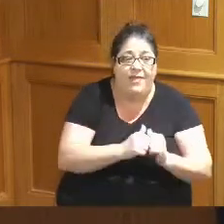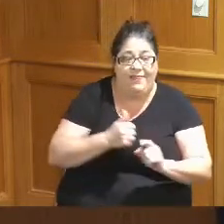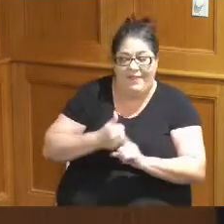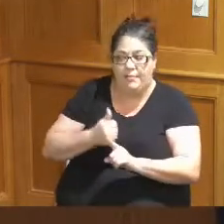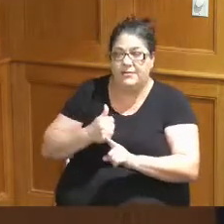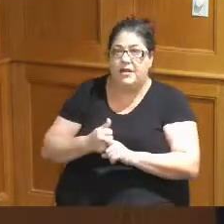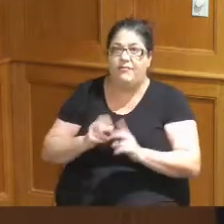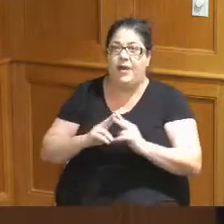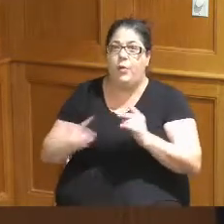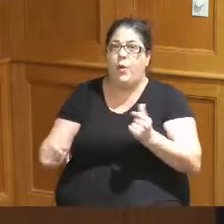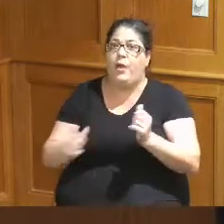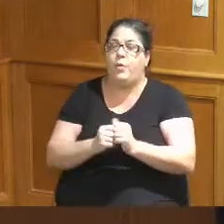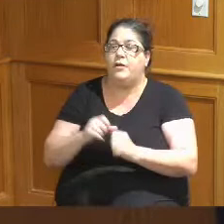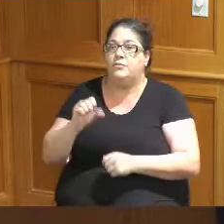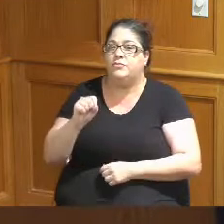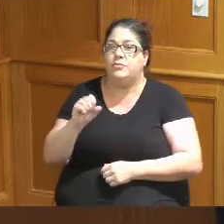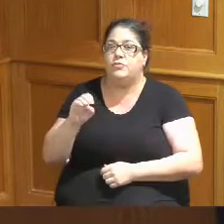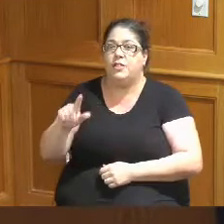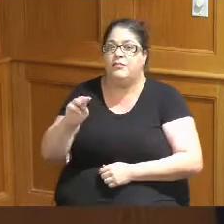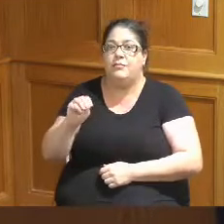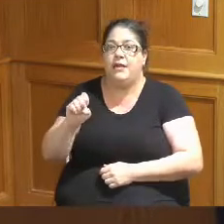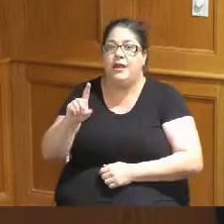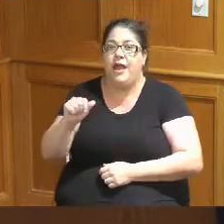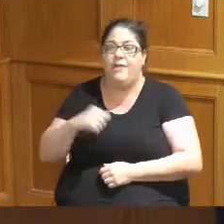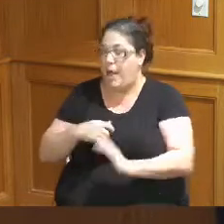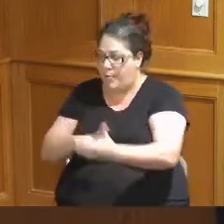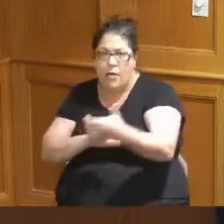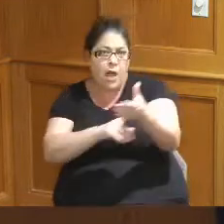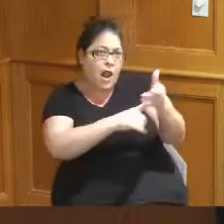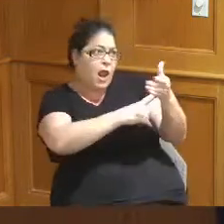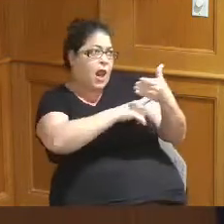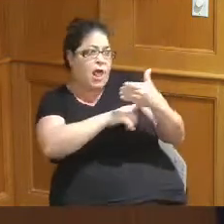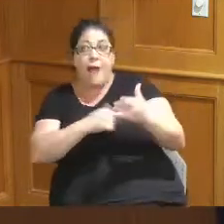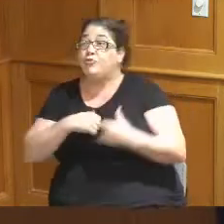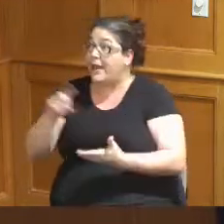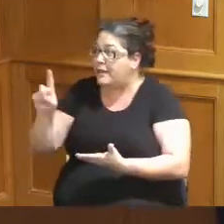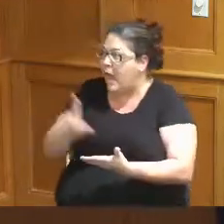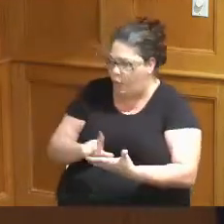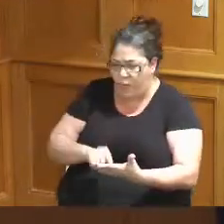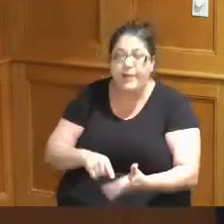very quick with social media I'm like goodness I'm trying to download and this they're like it's up